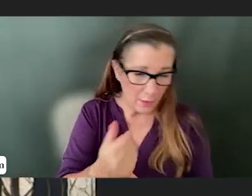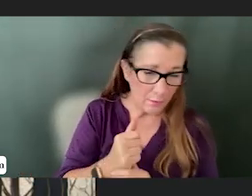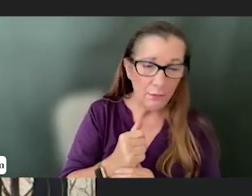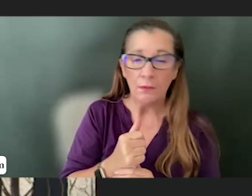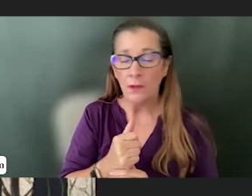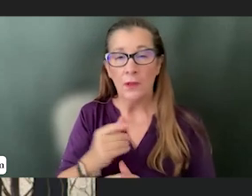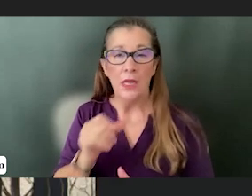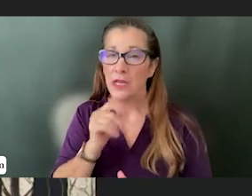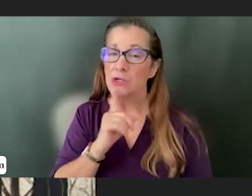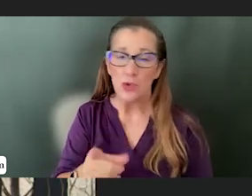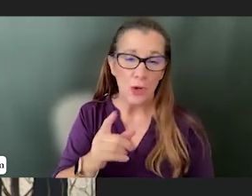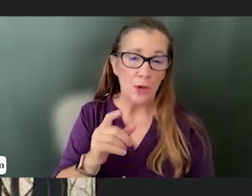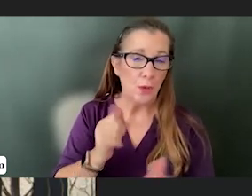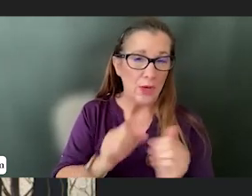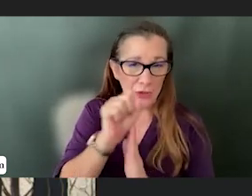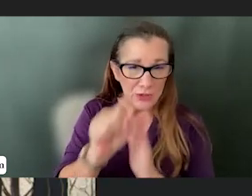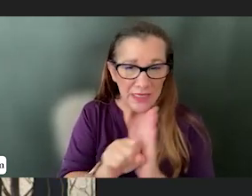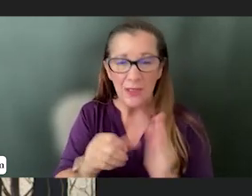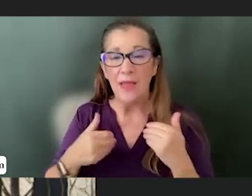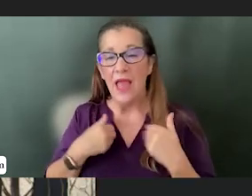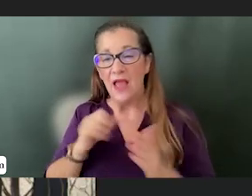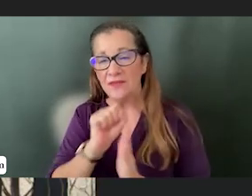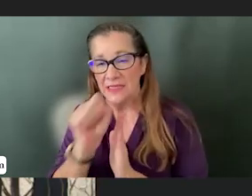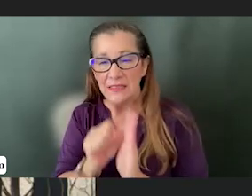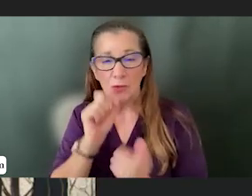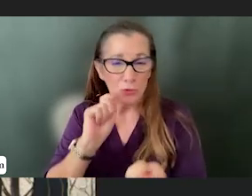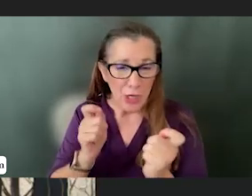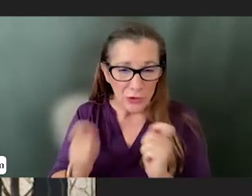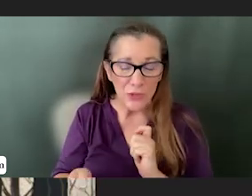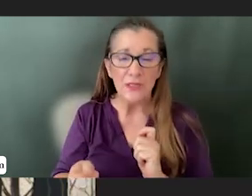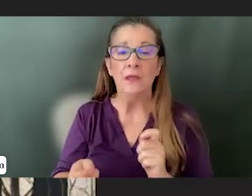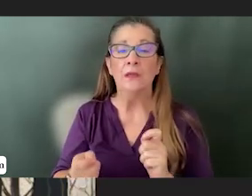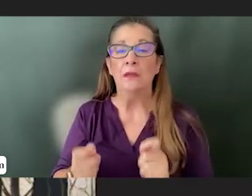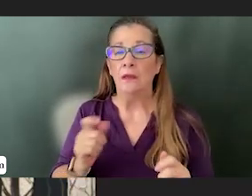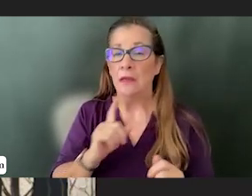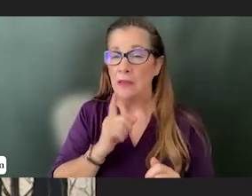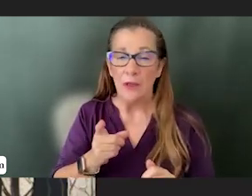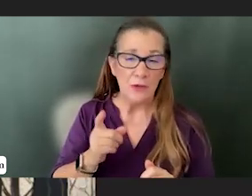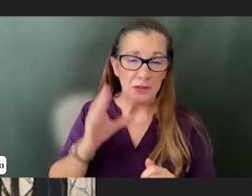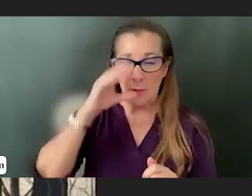She's not sure what season it is, but we've got some seasonal changes and there seems to be some abnormal growth patterns.